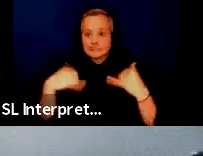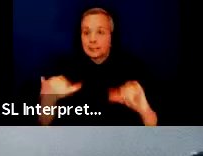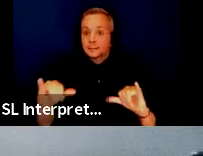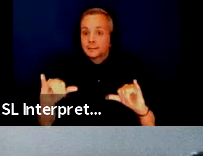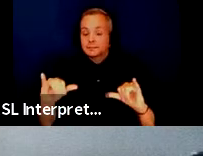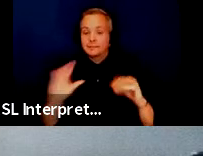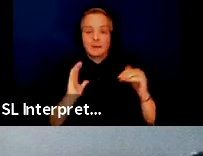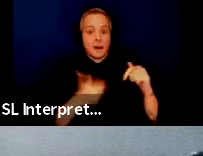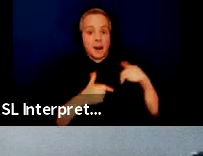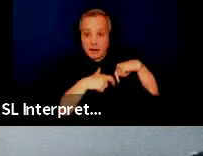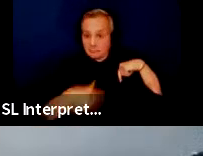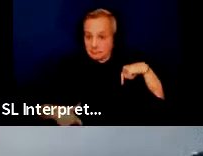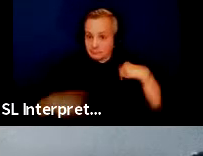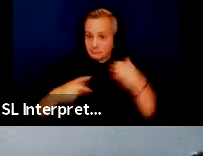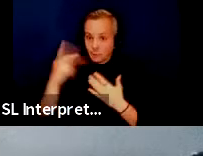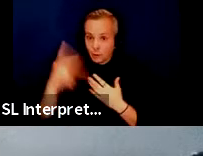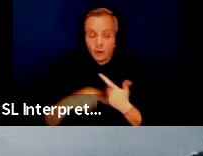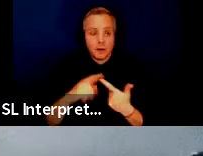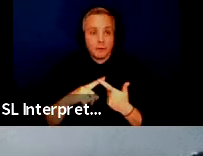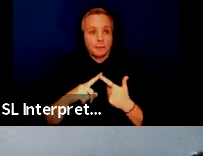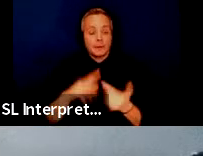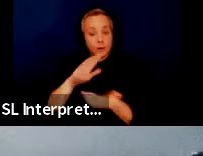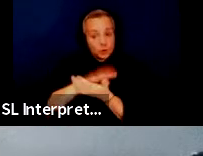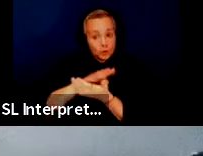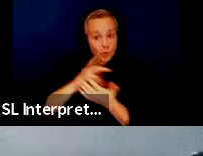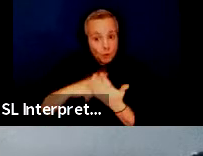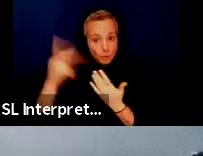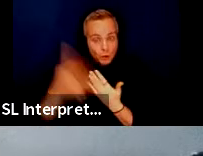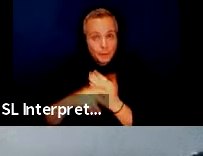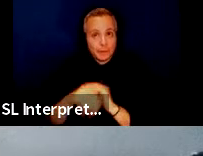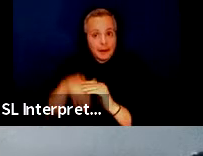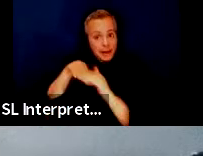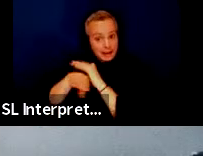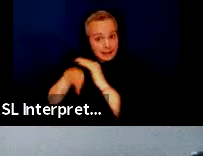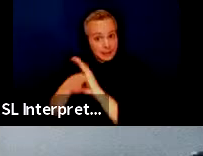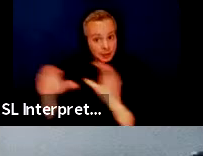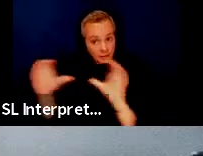SCHOOL PROGRAM, THE ACCESSIBILITY CERTIFICATION PROGRAM, AND AWARENESS INITIATIVES.